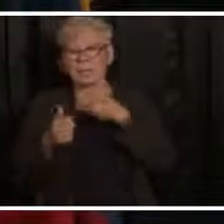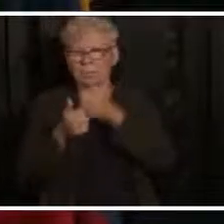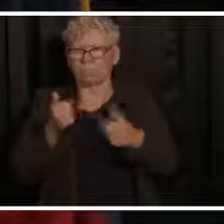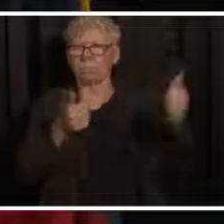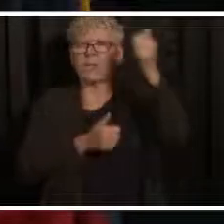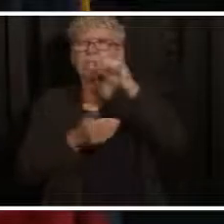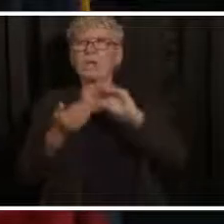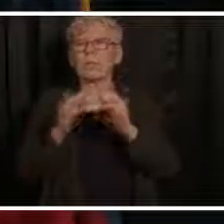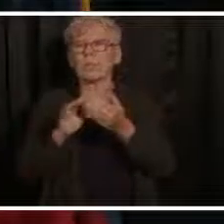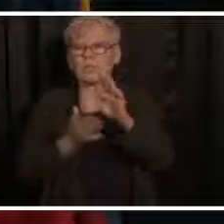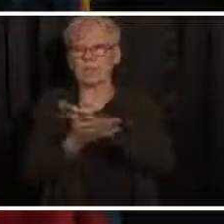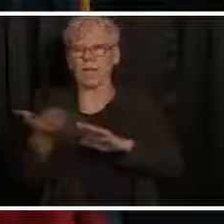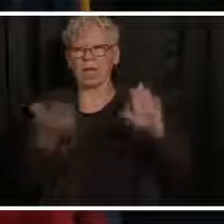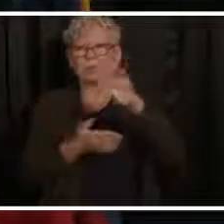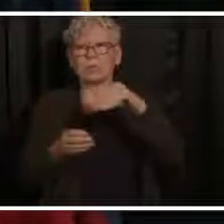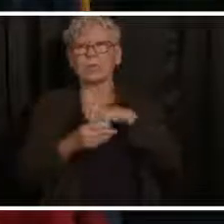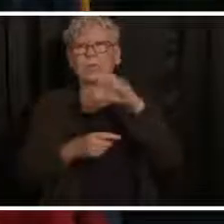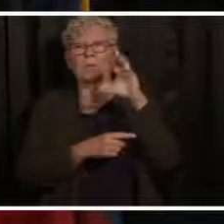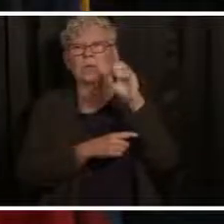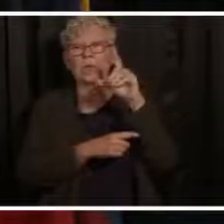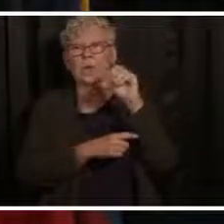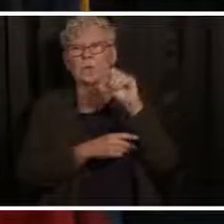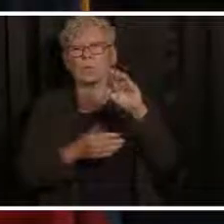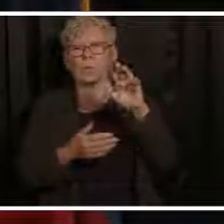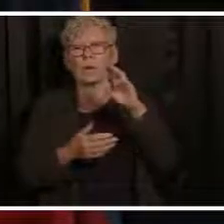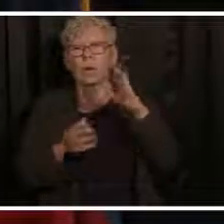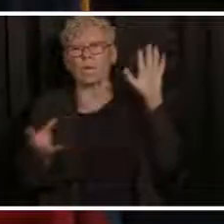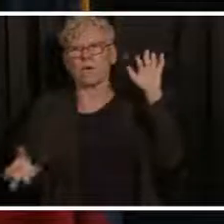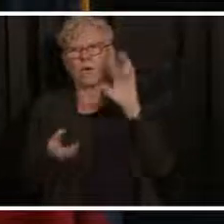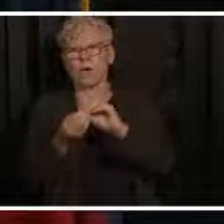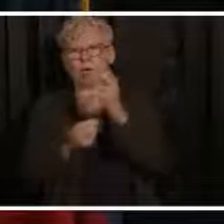consists of thirteen colleges with about 38 locations